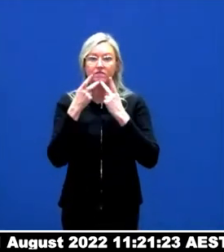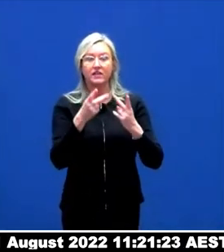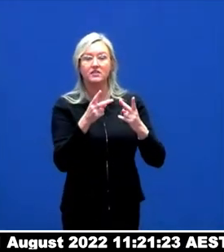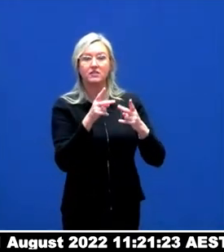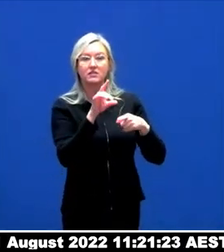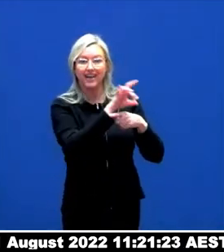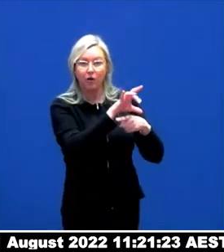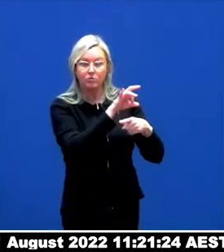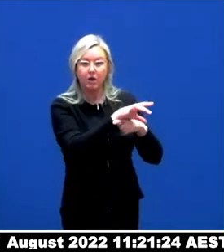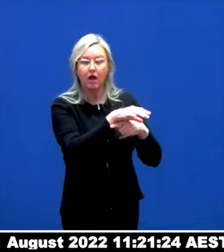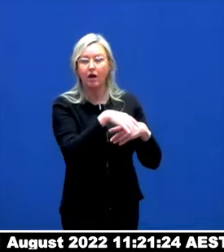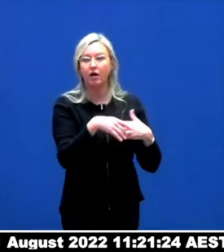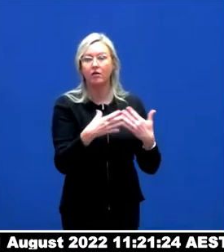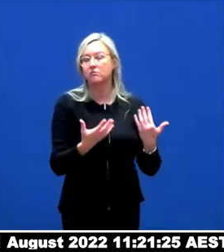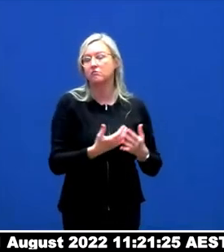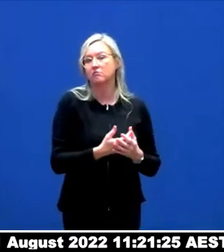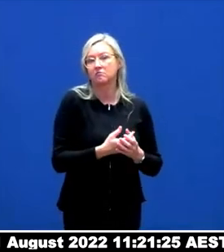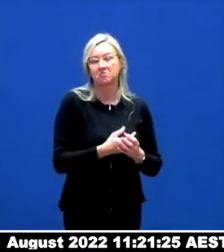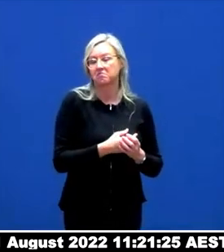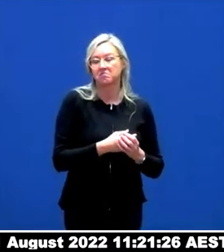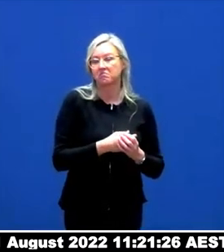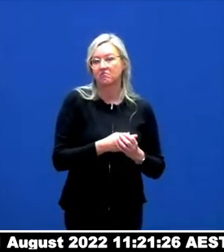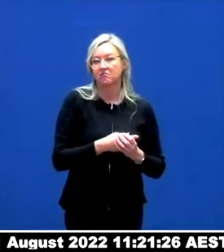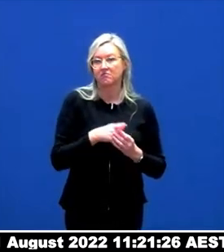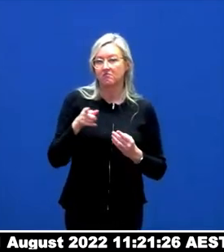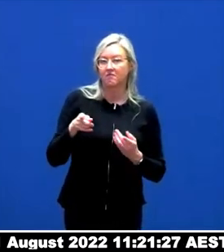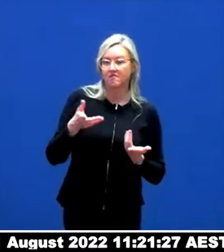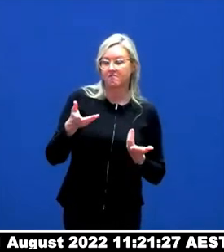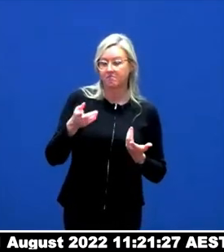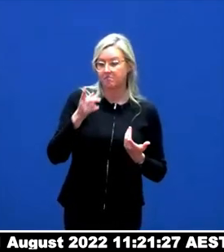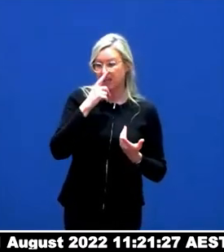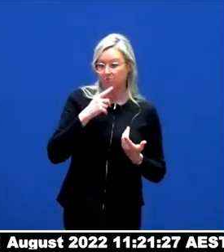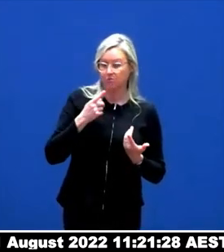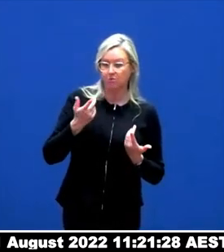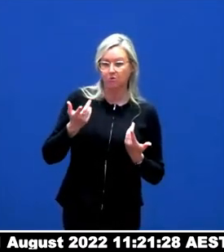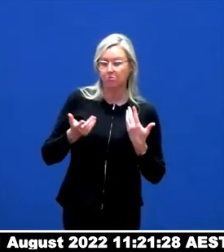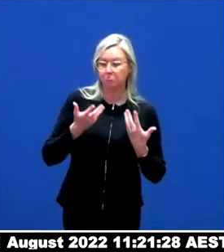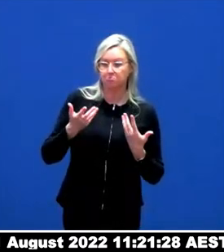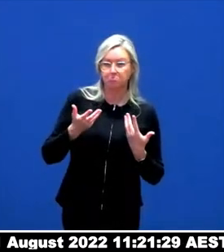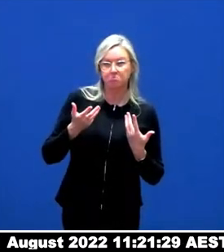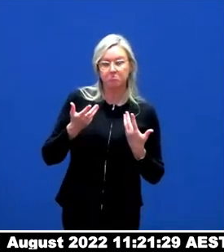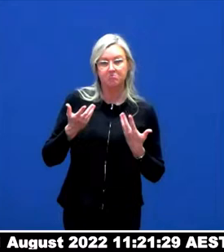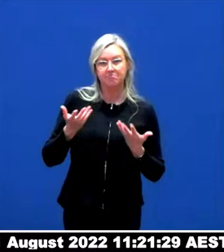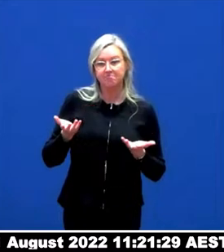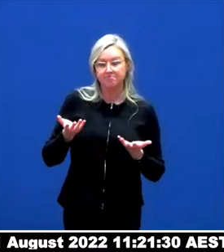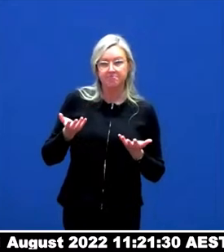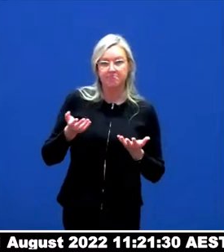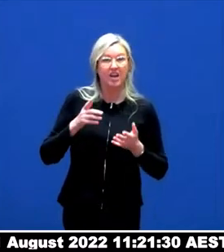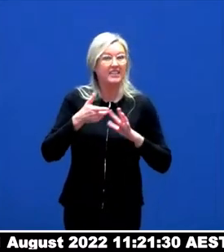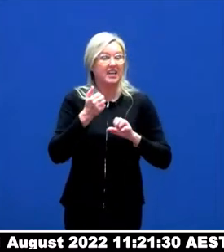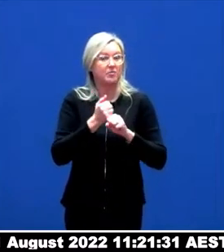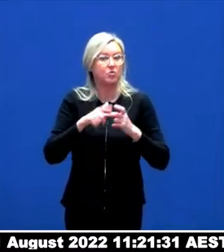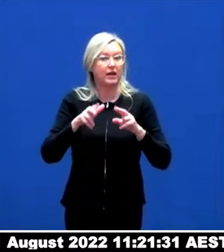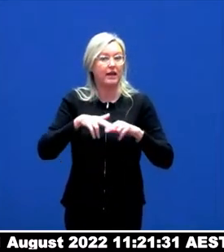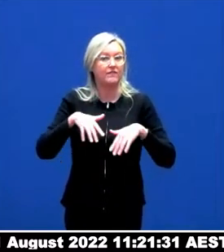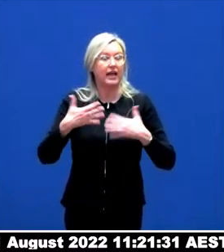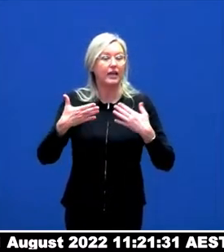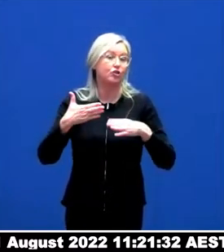They - there's - there's no sort of - if - if there was a job provider that, say, you have